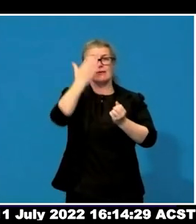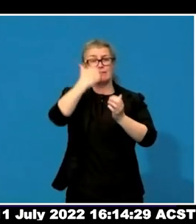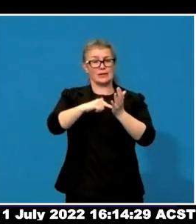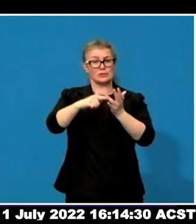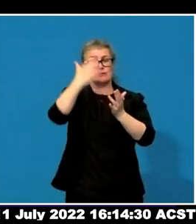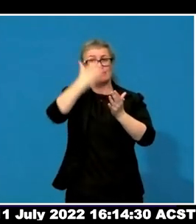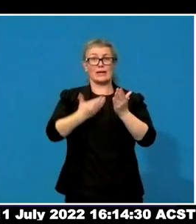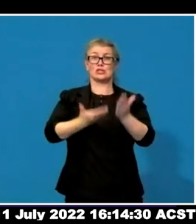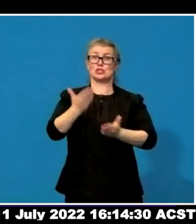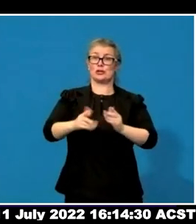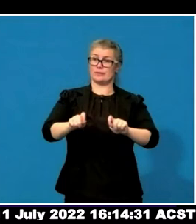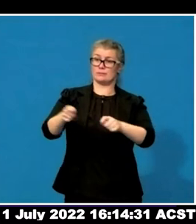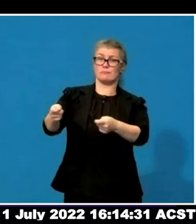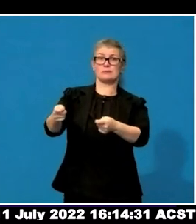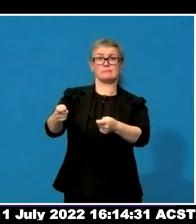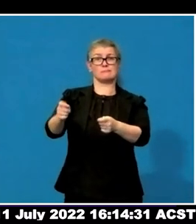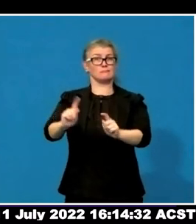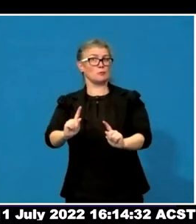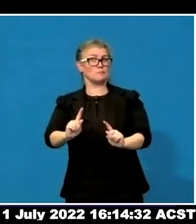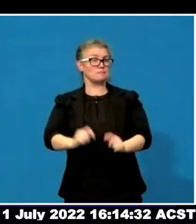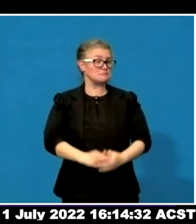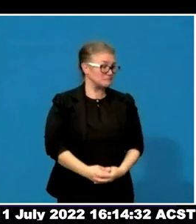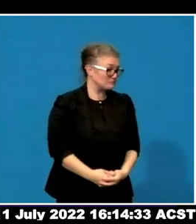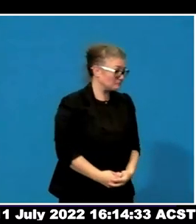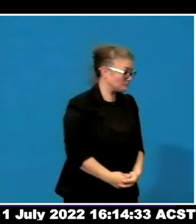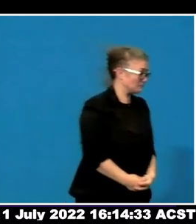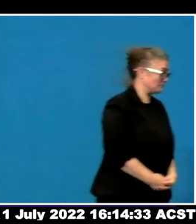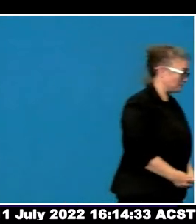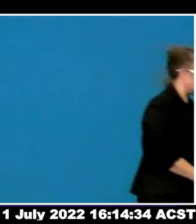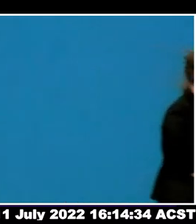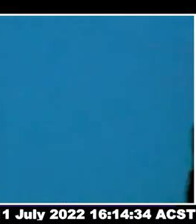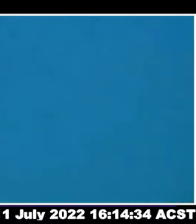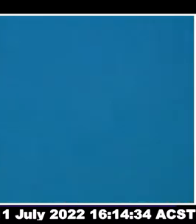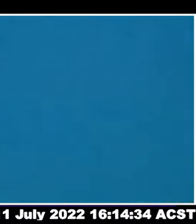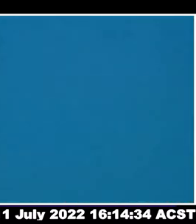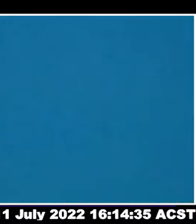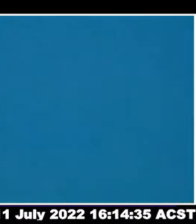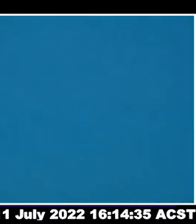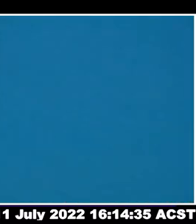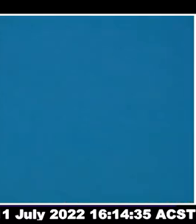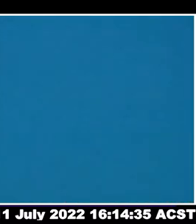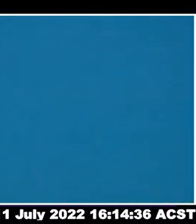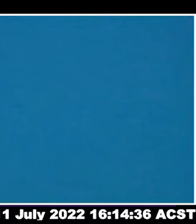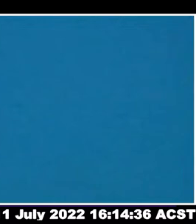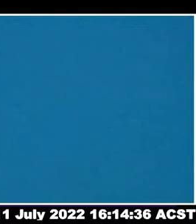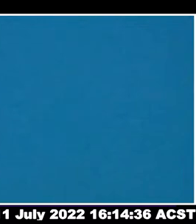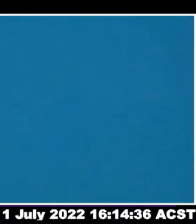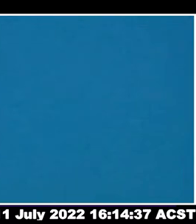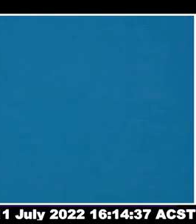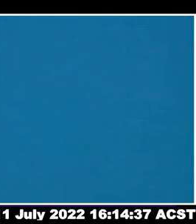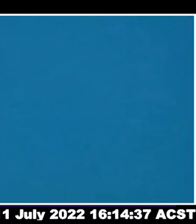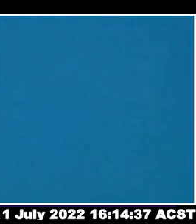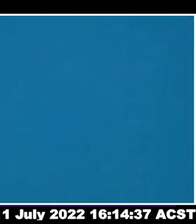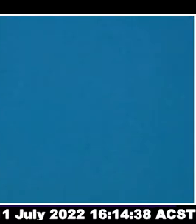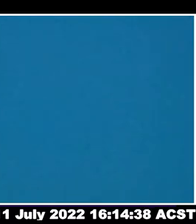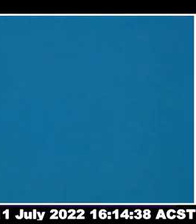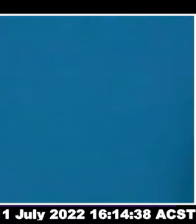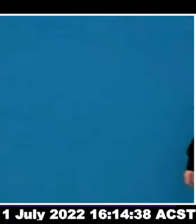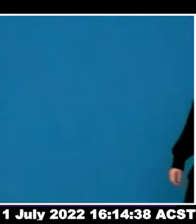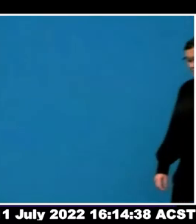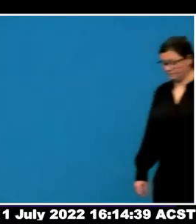A lot of